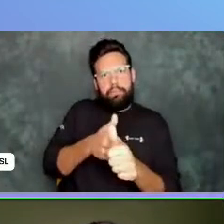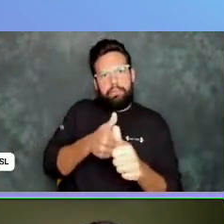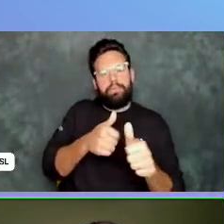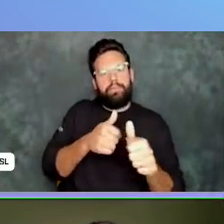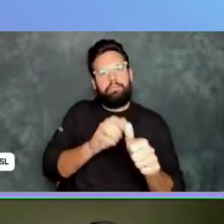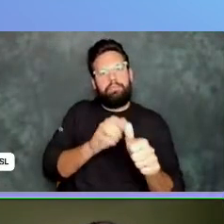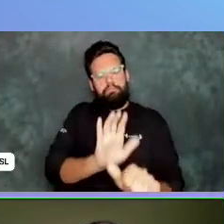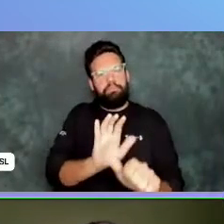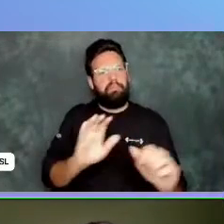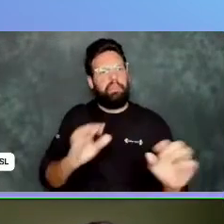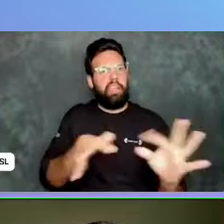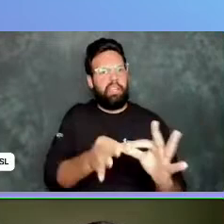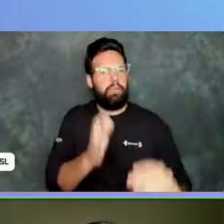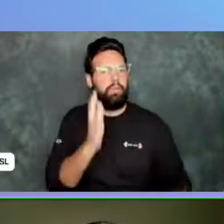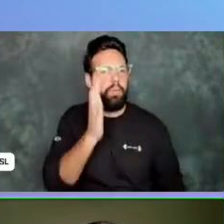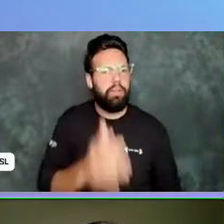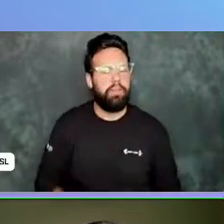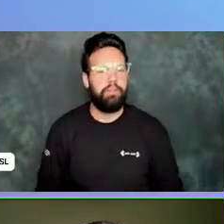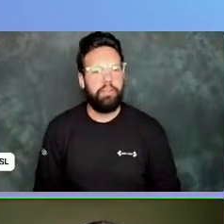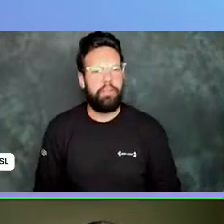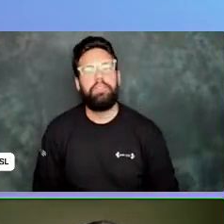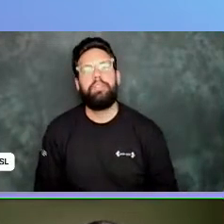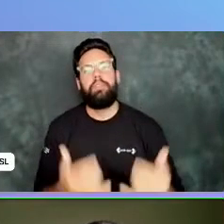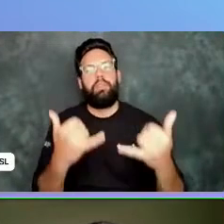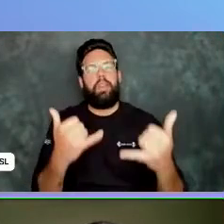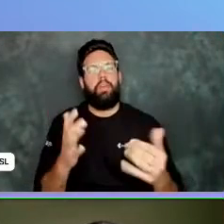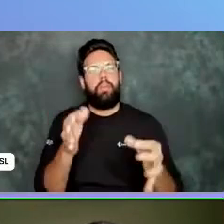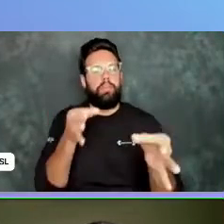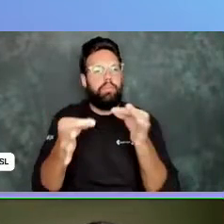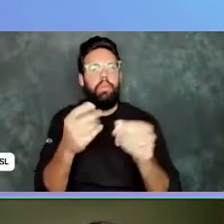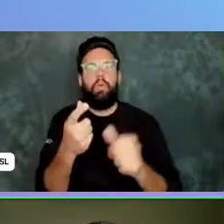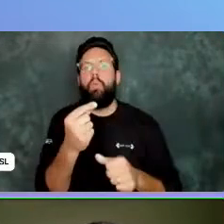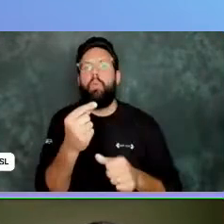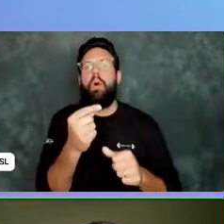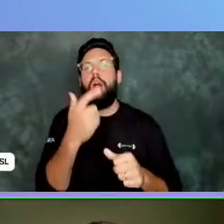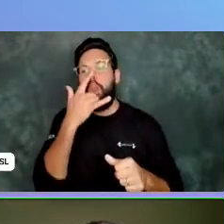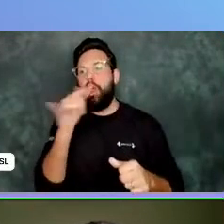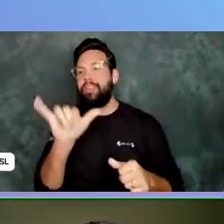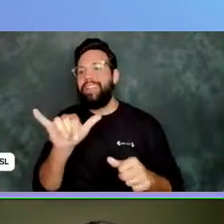pick and they values, and that's have matching how they get linked for grammatically period let's take a look at